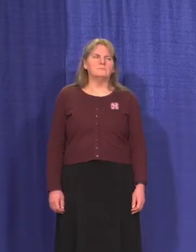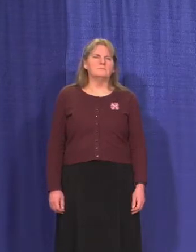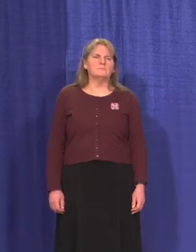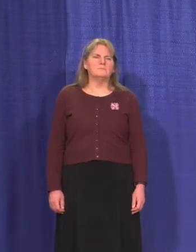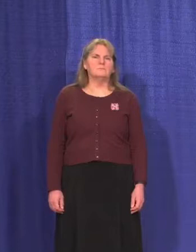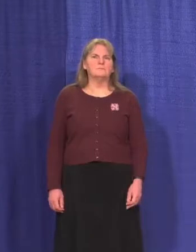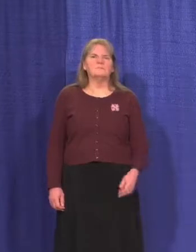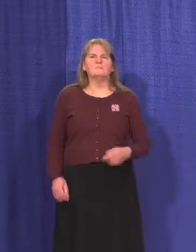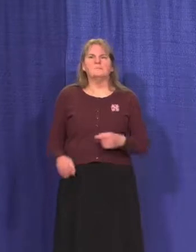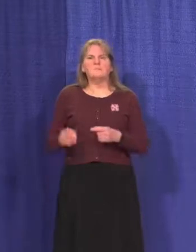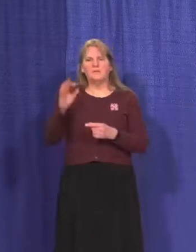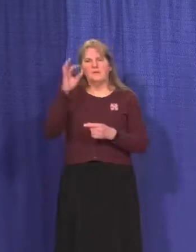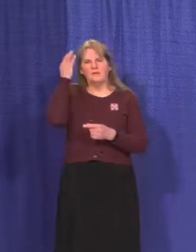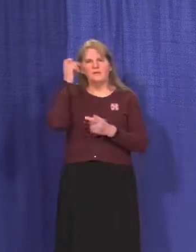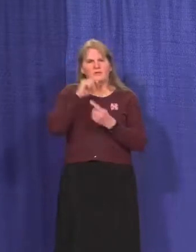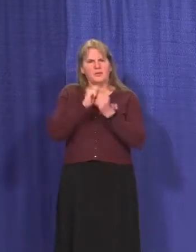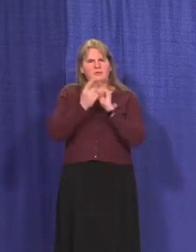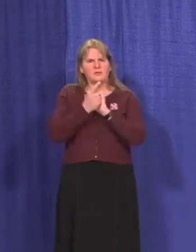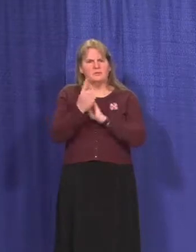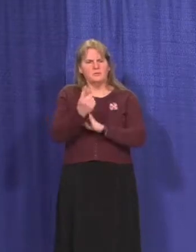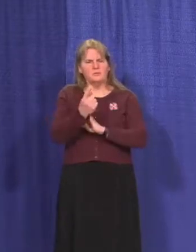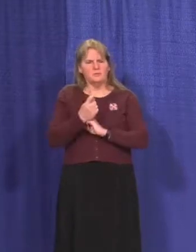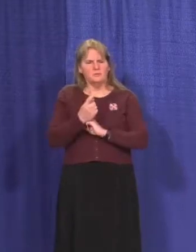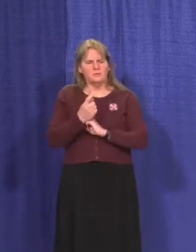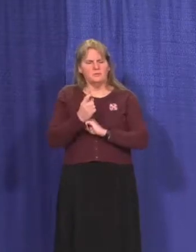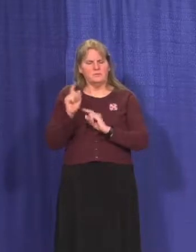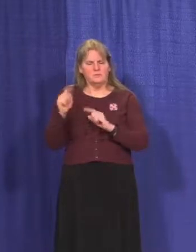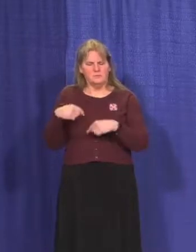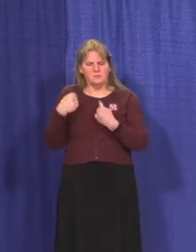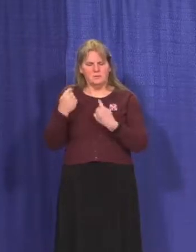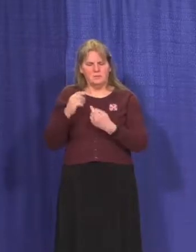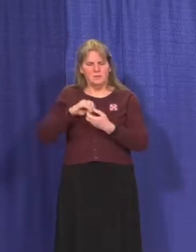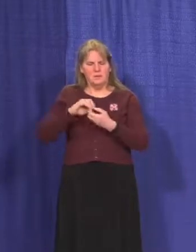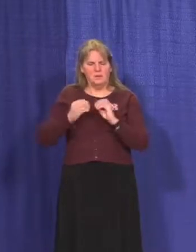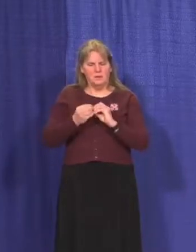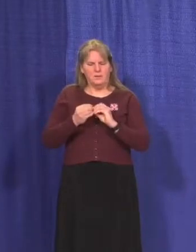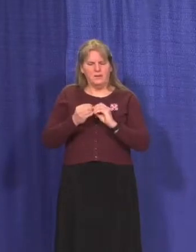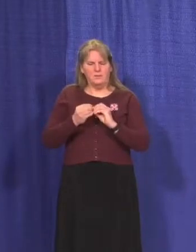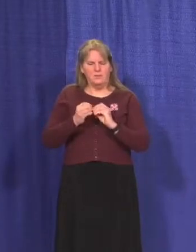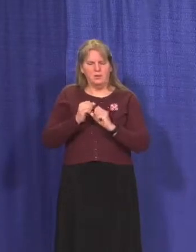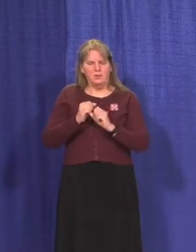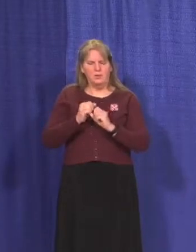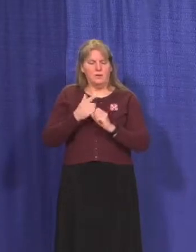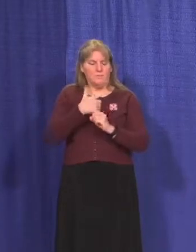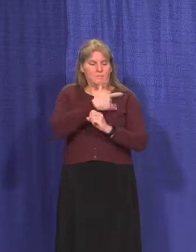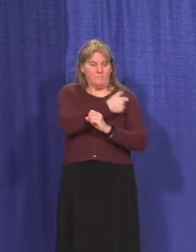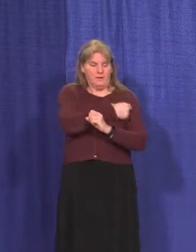Given the numbers we have of vaccines that we have received and people that